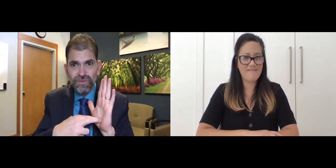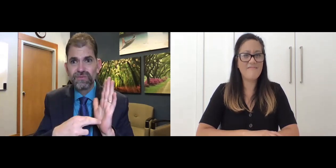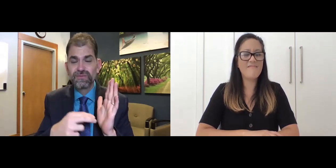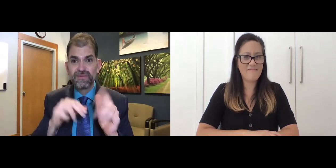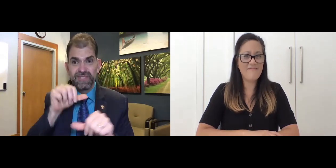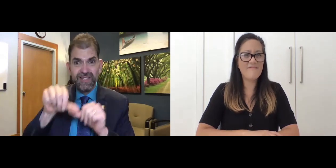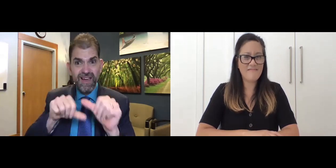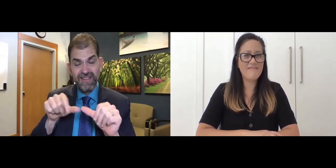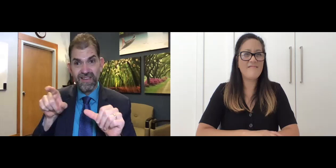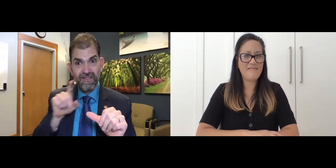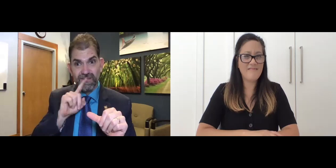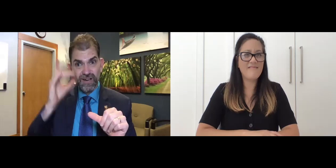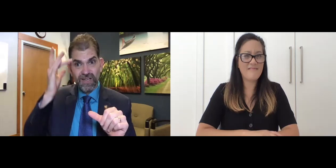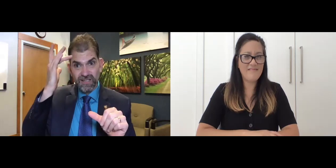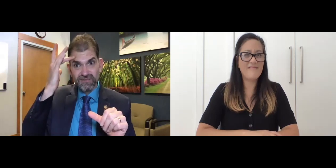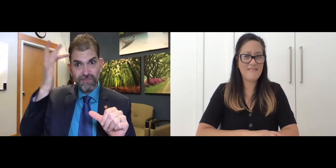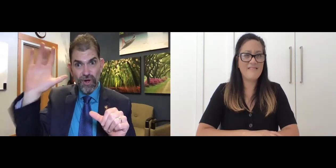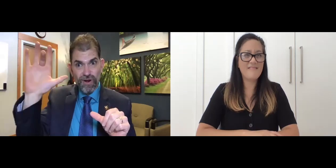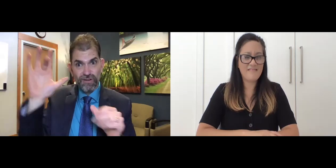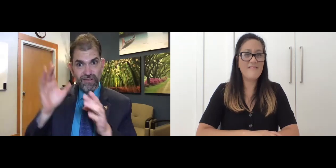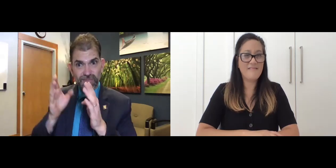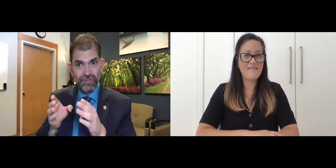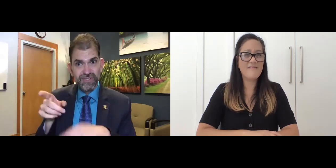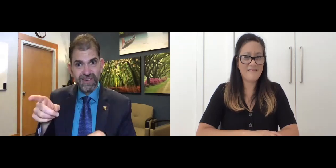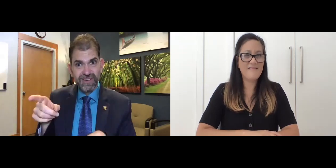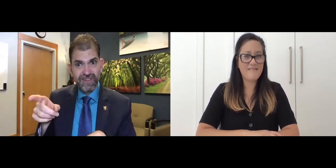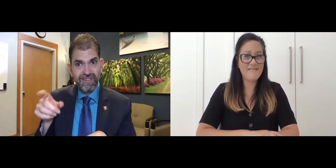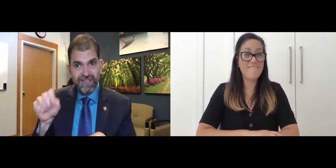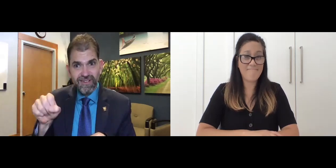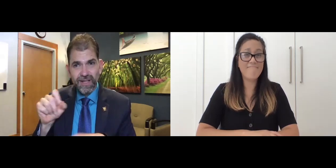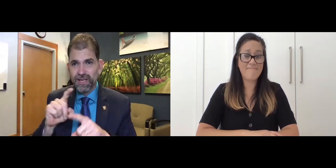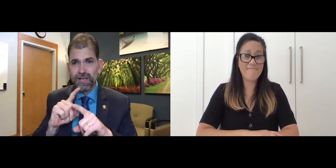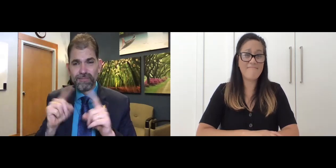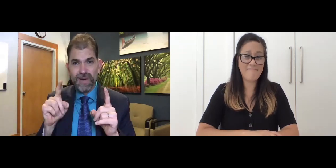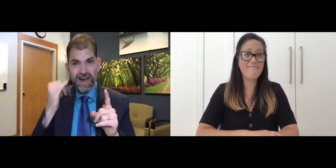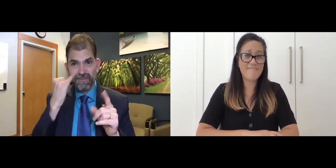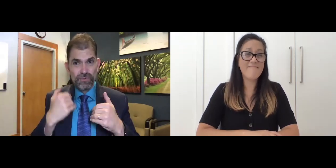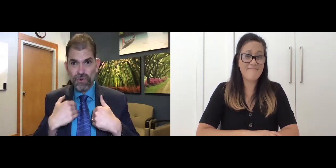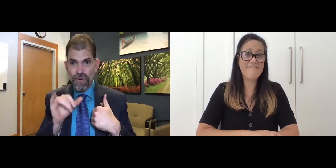because he didn't understand the rules of society. He was intelligent,